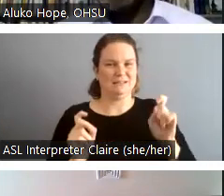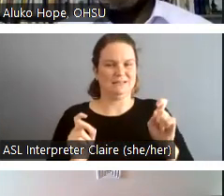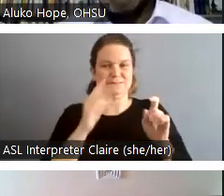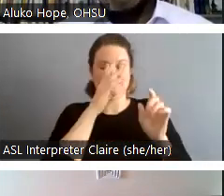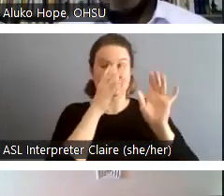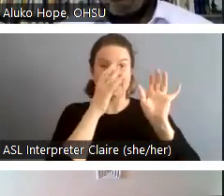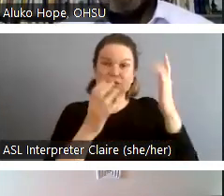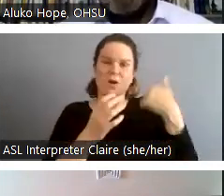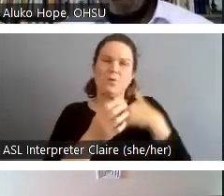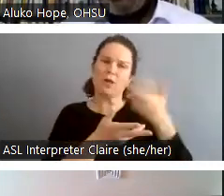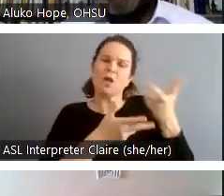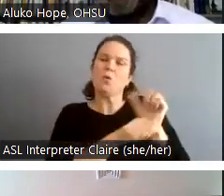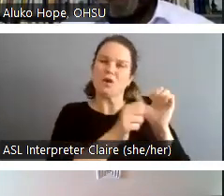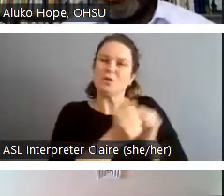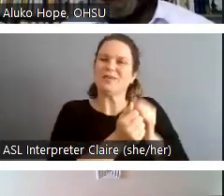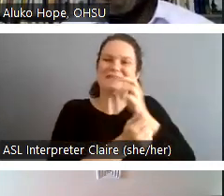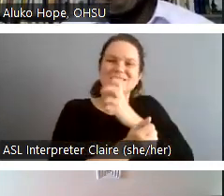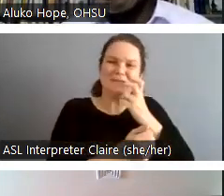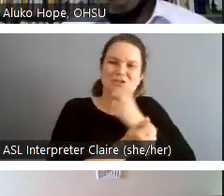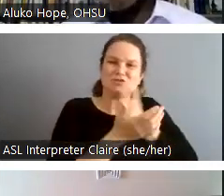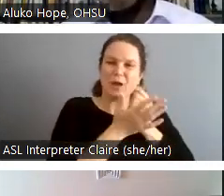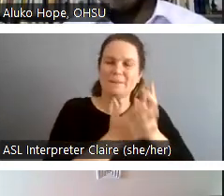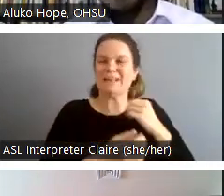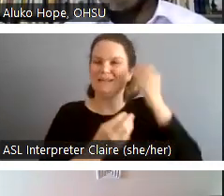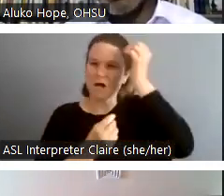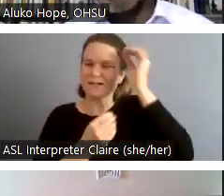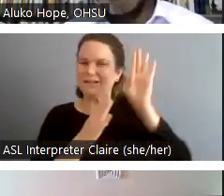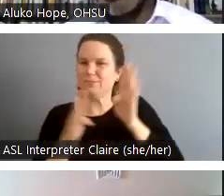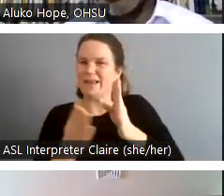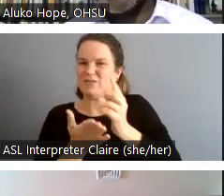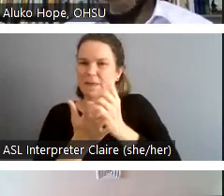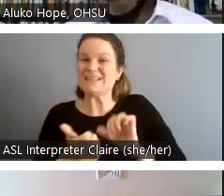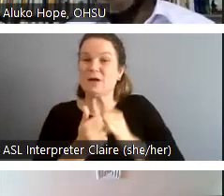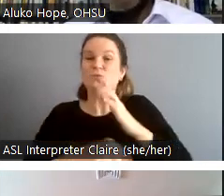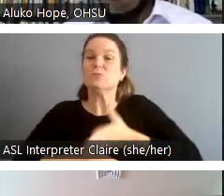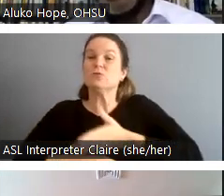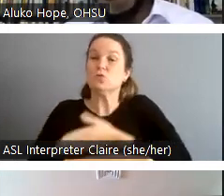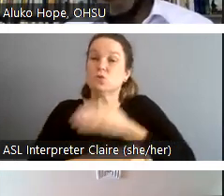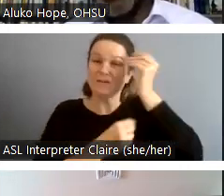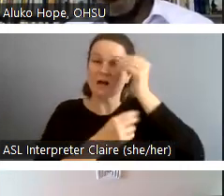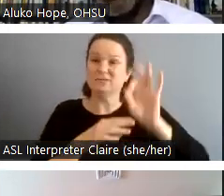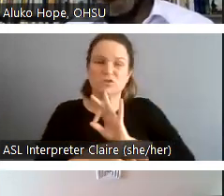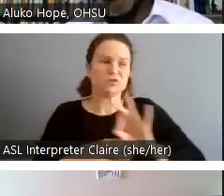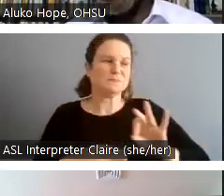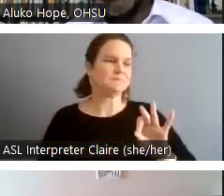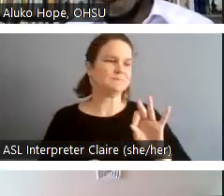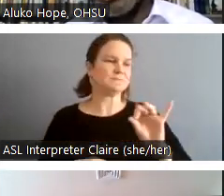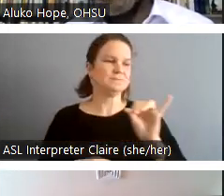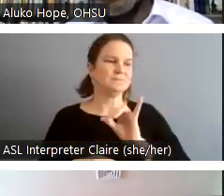therapists and cognitive behavioral therapists. The skillset of how to improve your cognitive function is sort